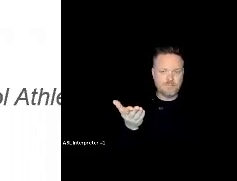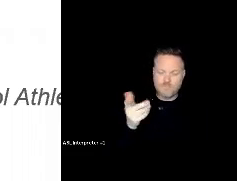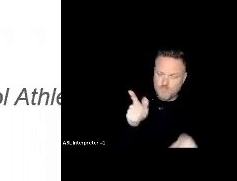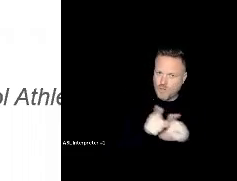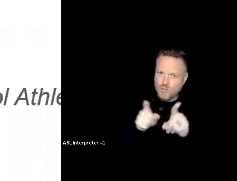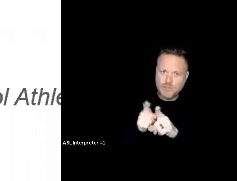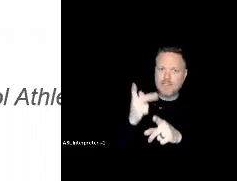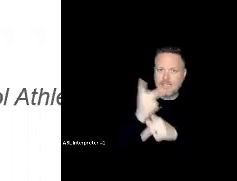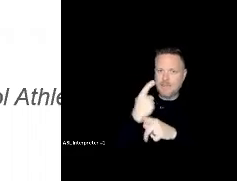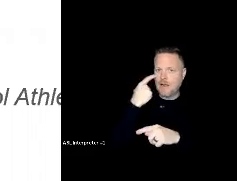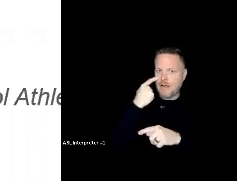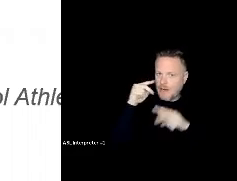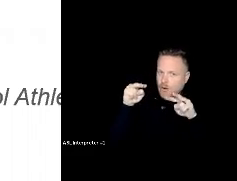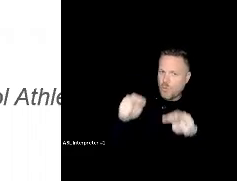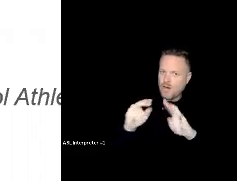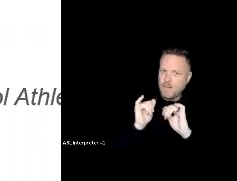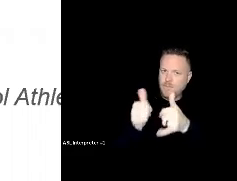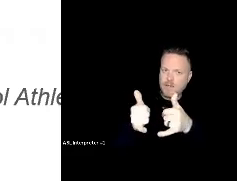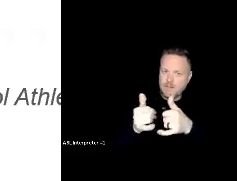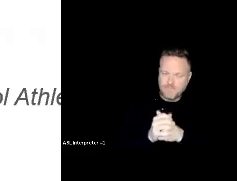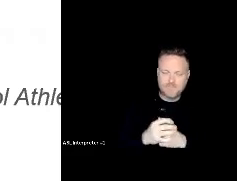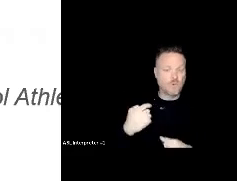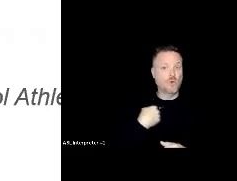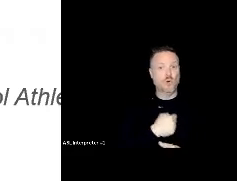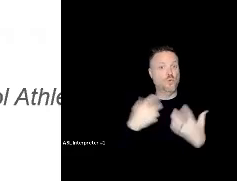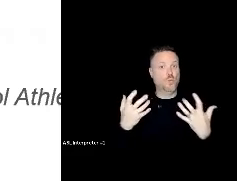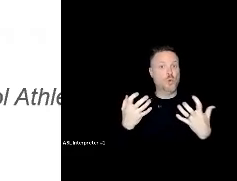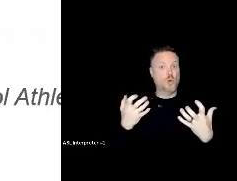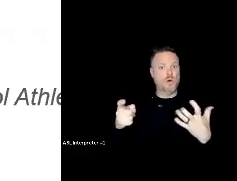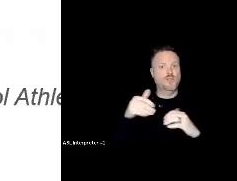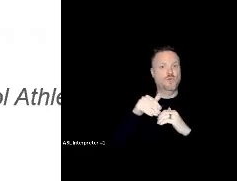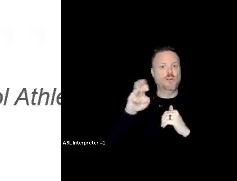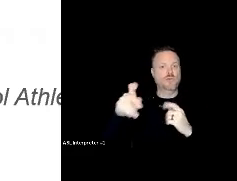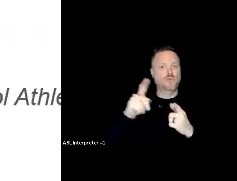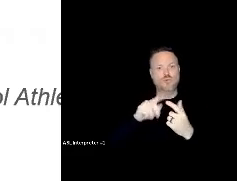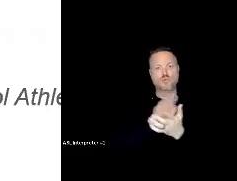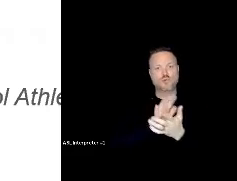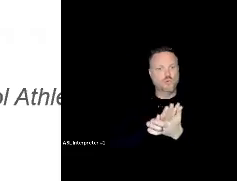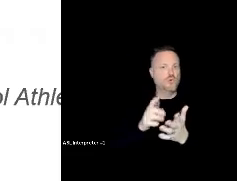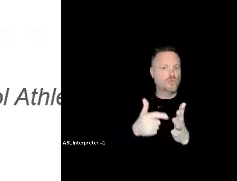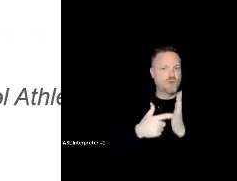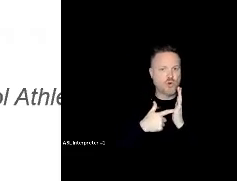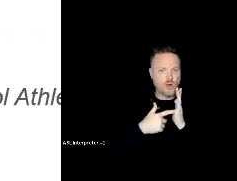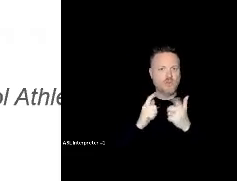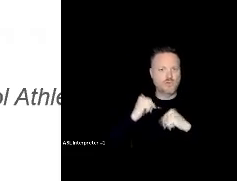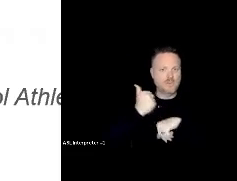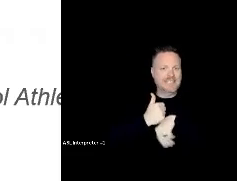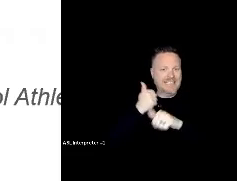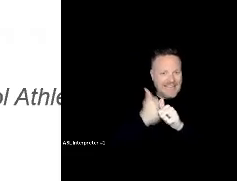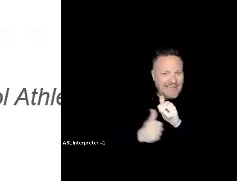eye on the prize. We want these return-to-school protocols to be in every single school.